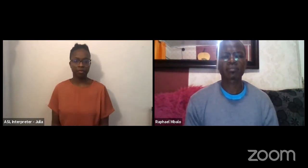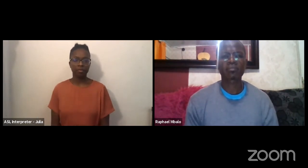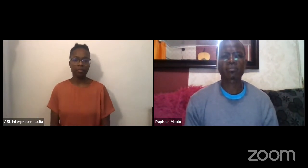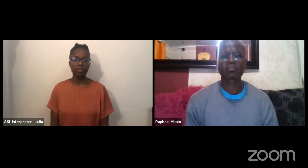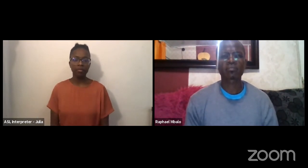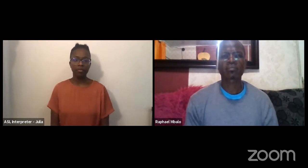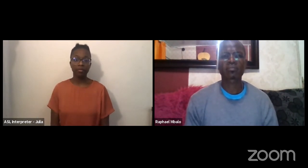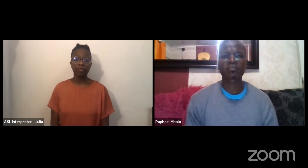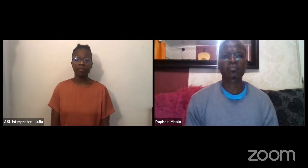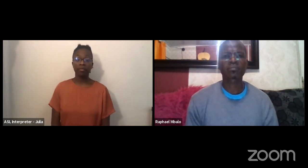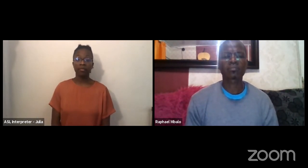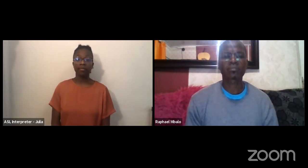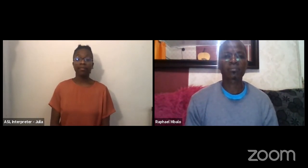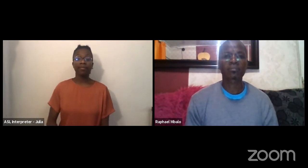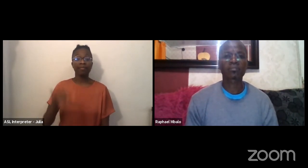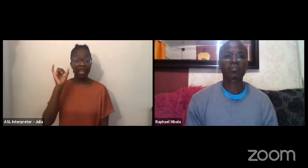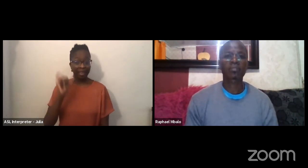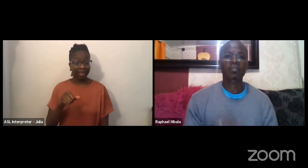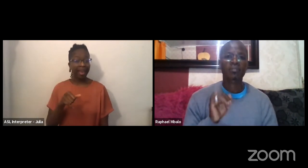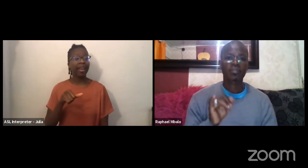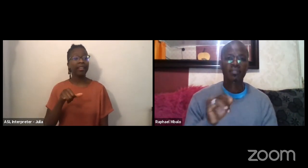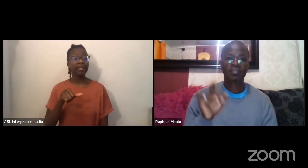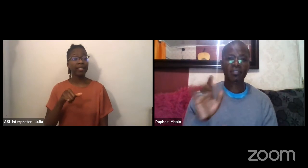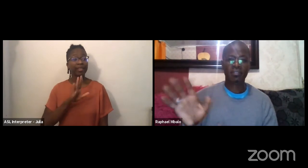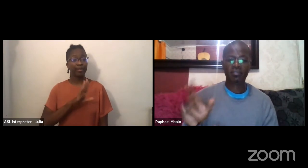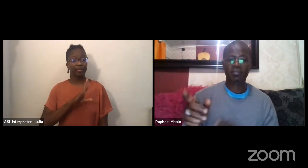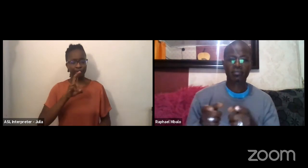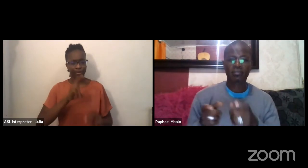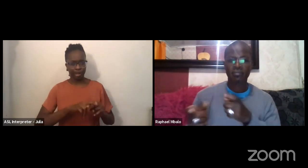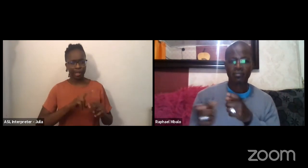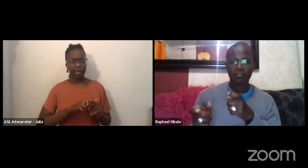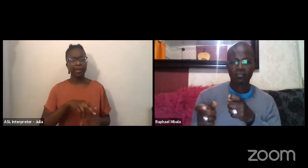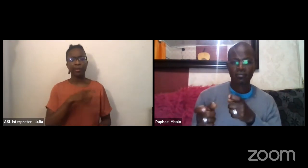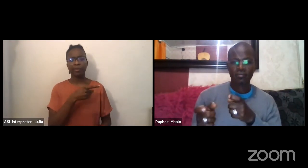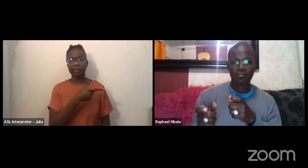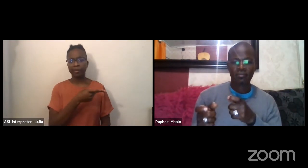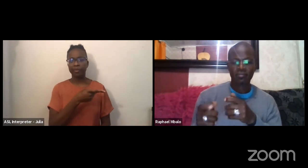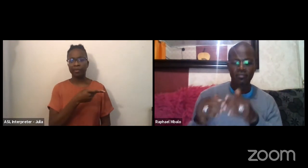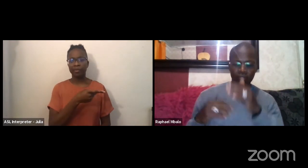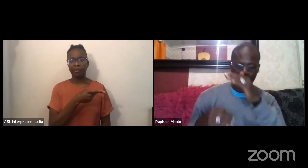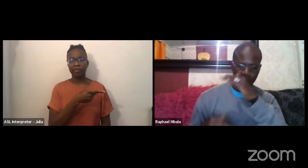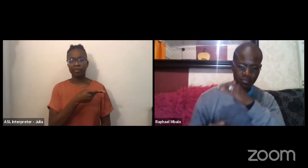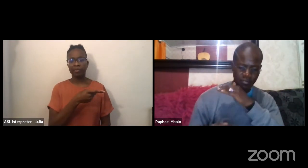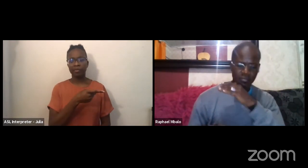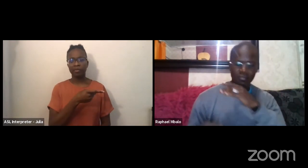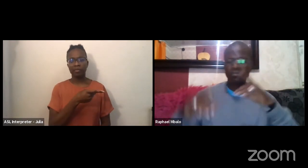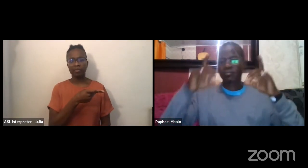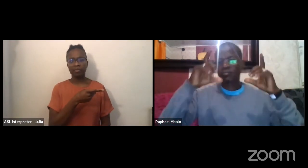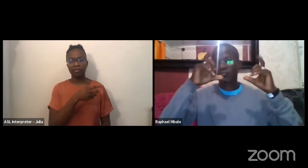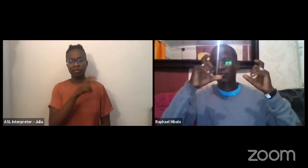That was her chair beneath the photos and put posters of every president